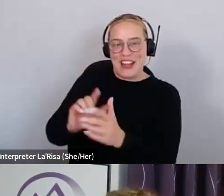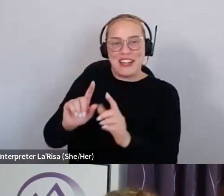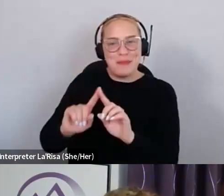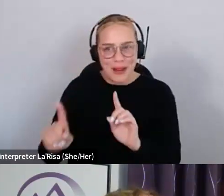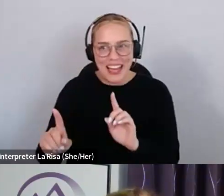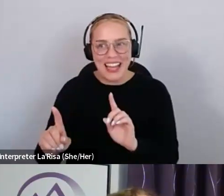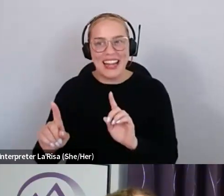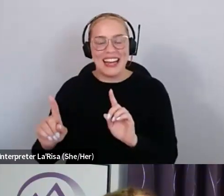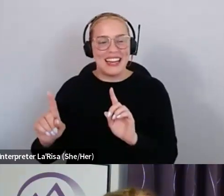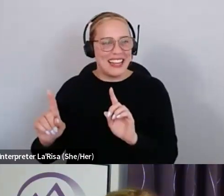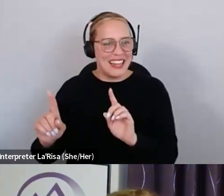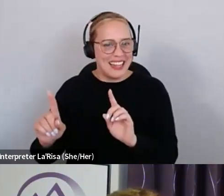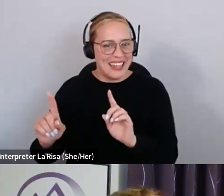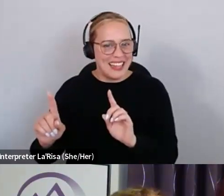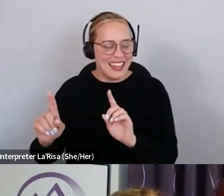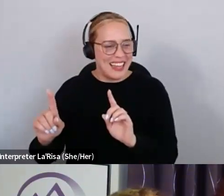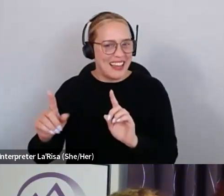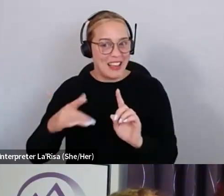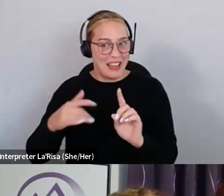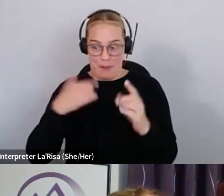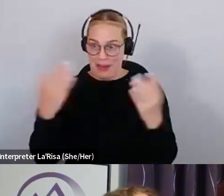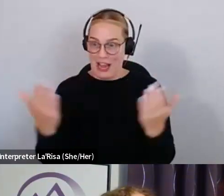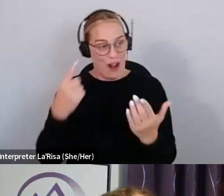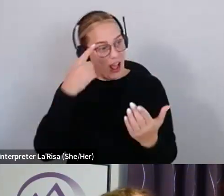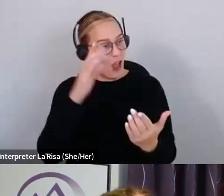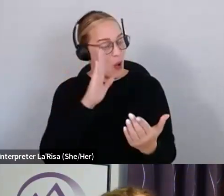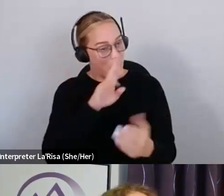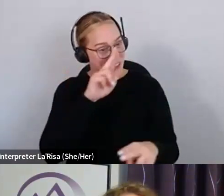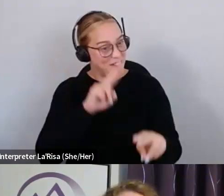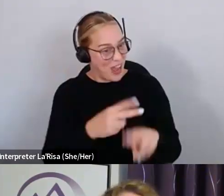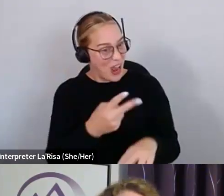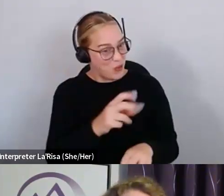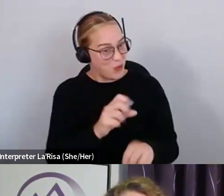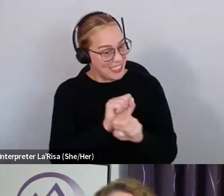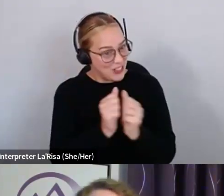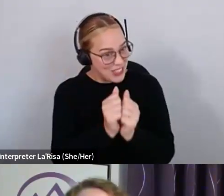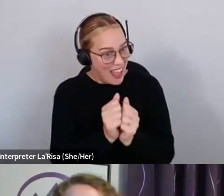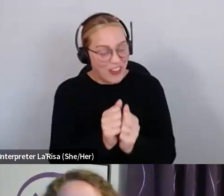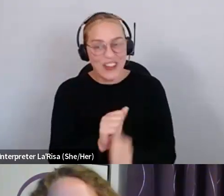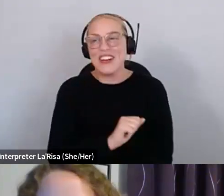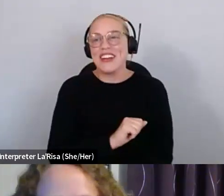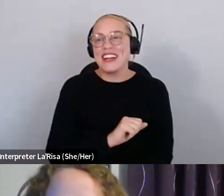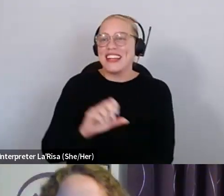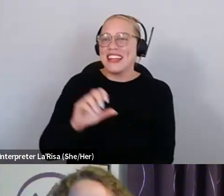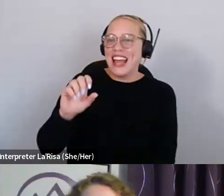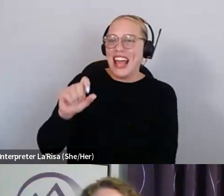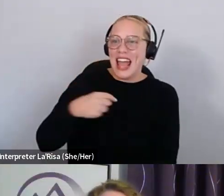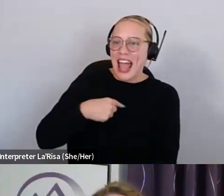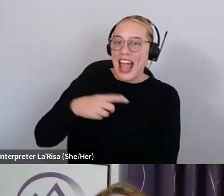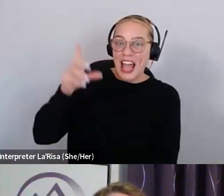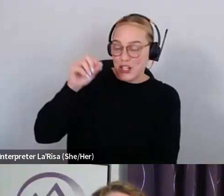I am visiting my in-laws this week in Rochester. I said, would this be fun if we did the class together from your house. And here